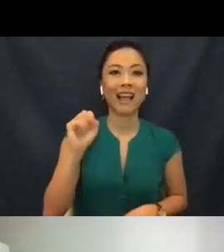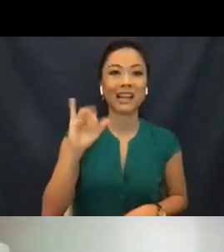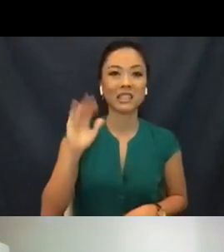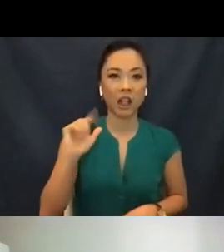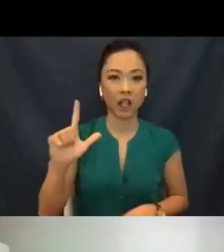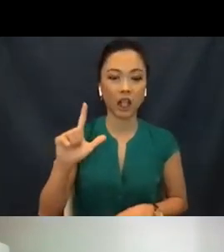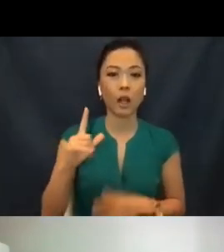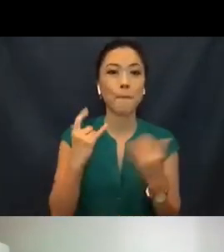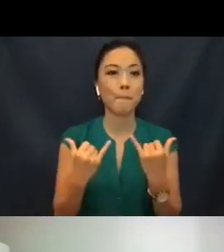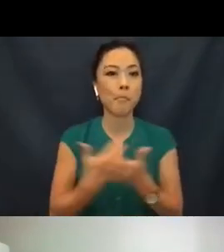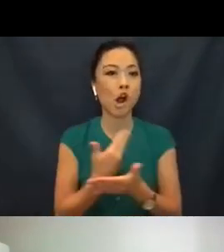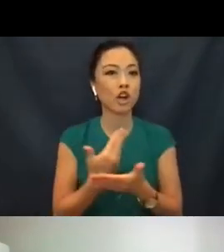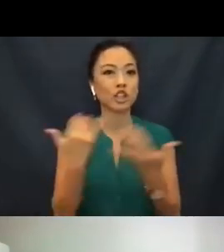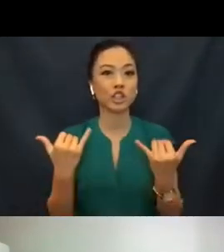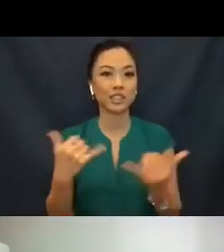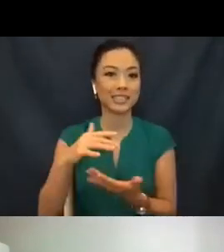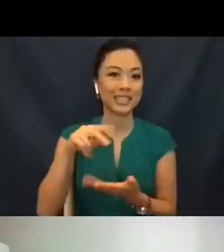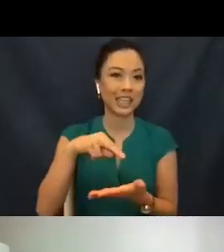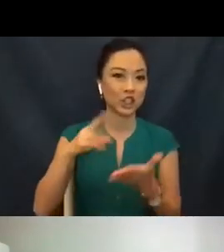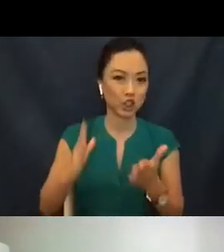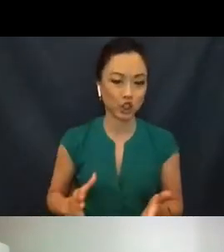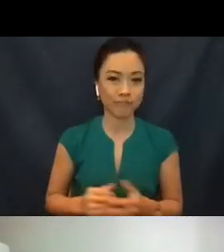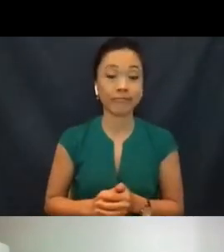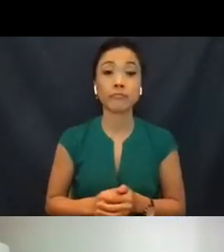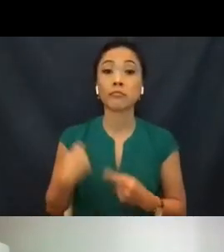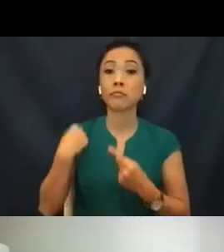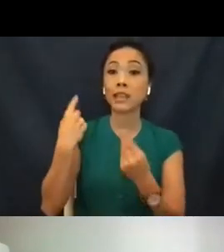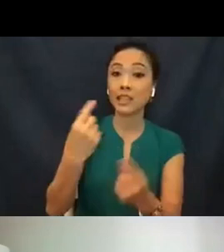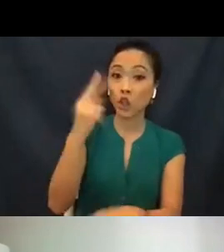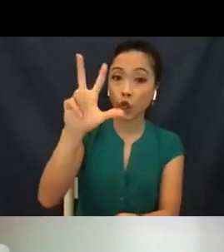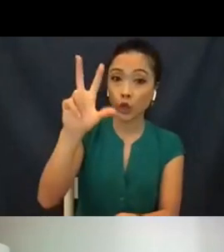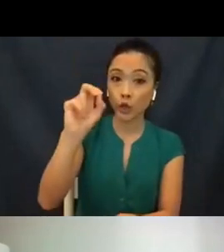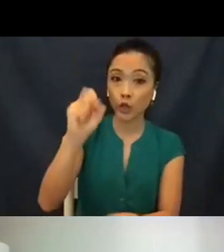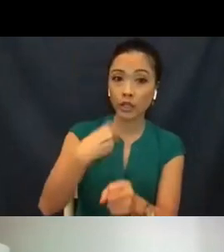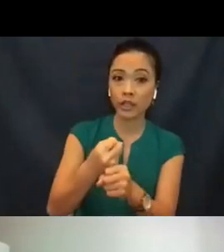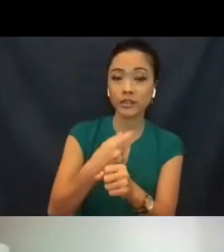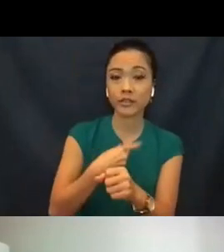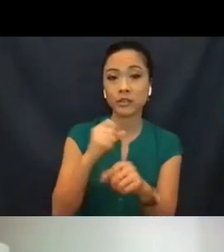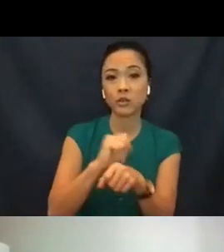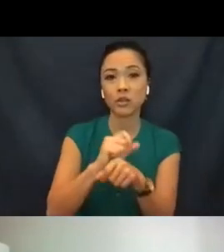as an arts administrator for the past 30 years and I'm the founder and President of Elsie